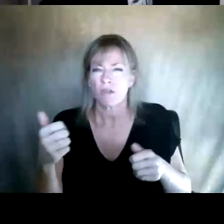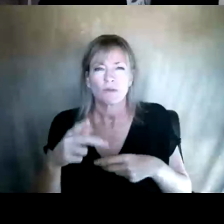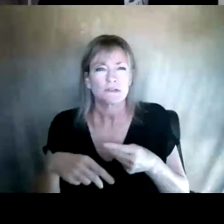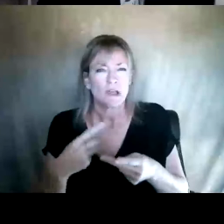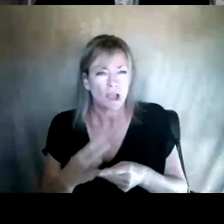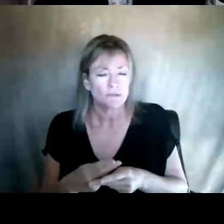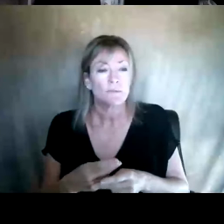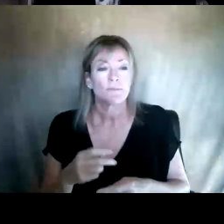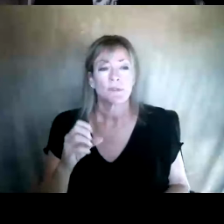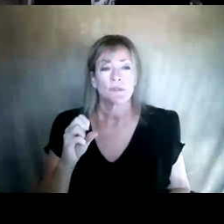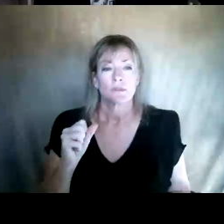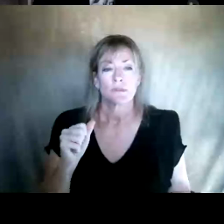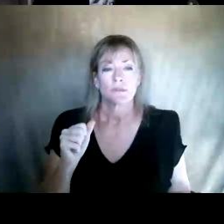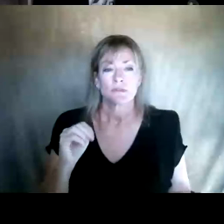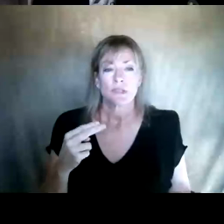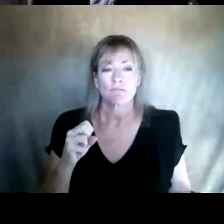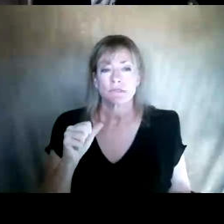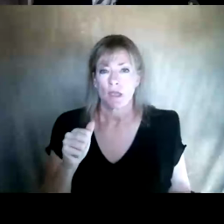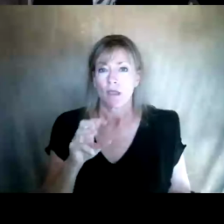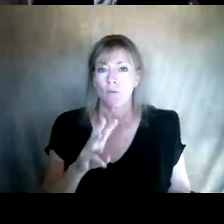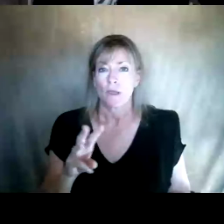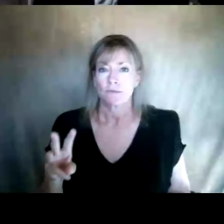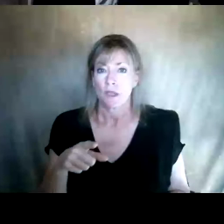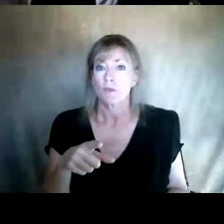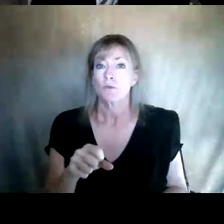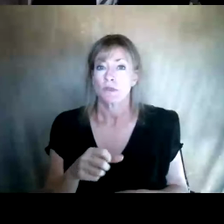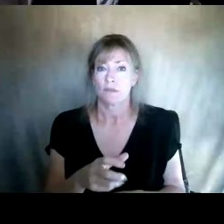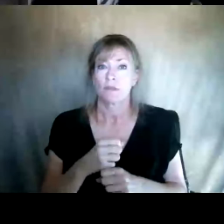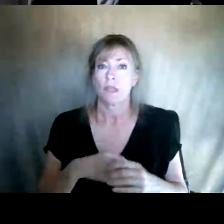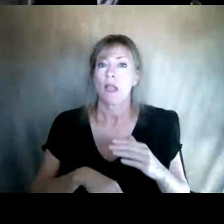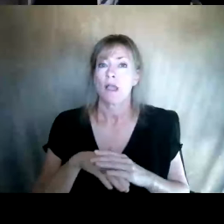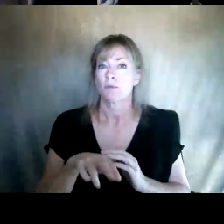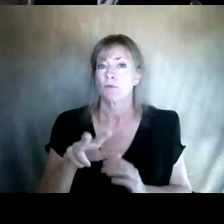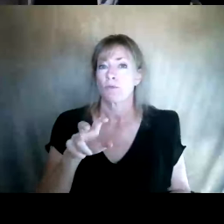SAMHSA WEBSITE WILL ALLOW YOU TO RECEIVE UP TO 326 MATERIALS FOR